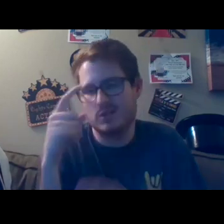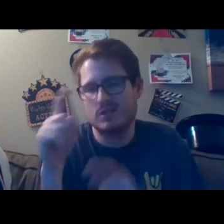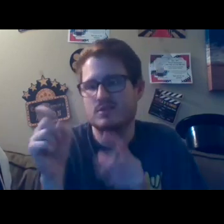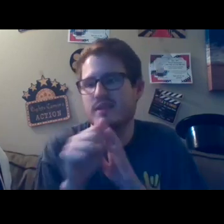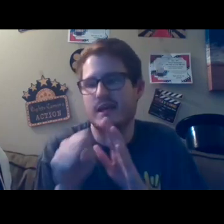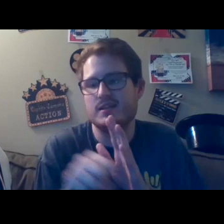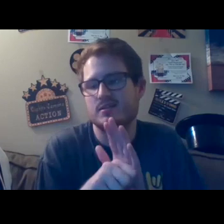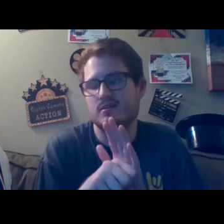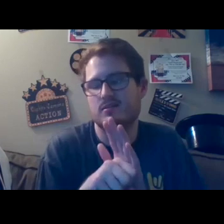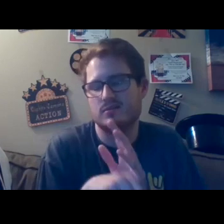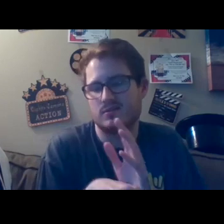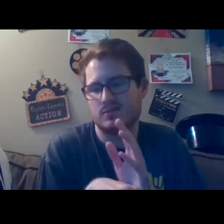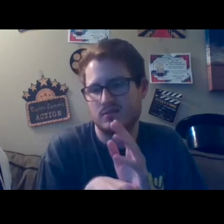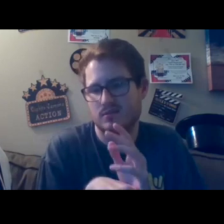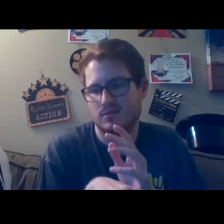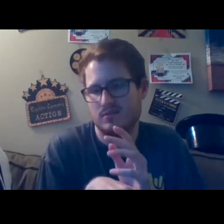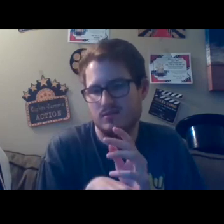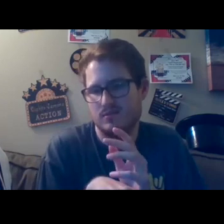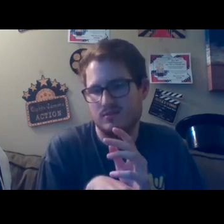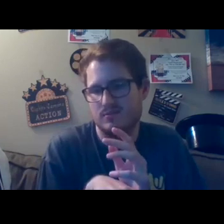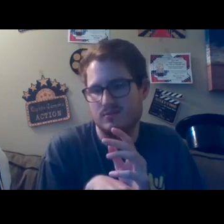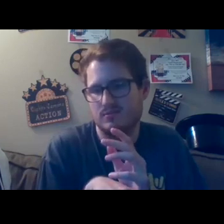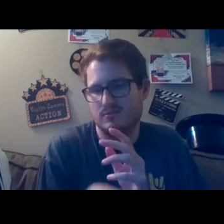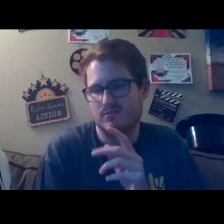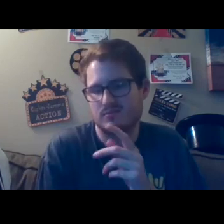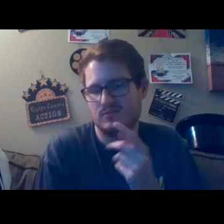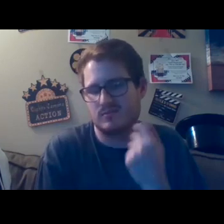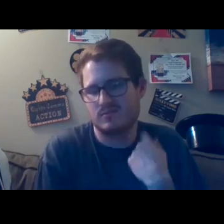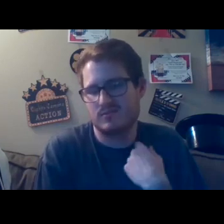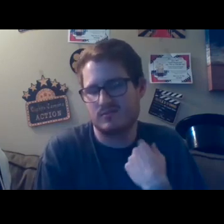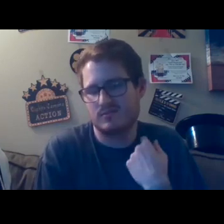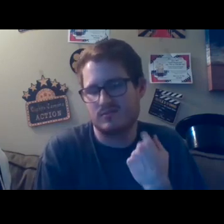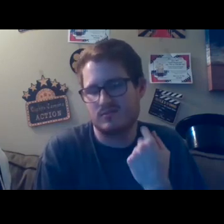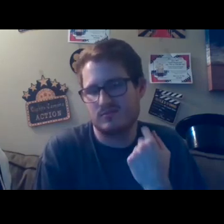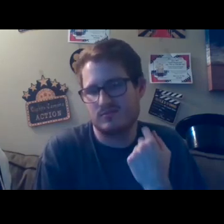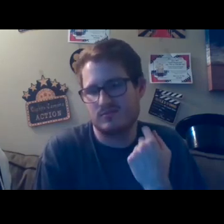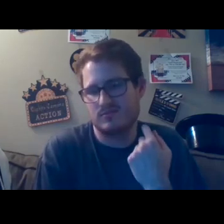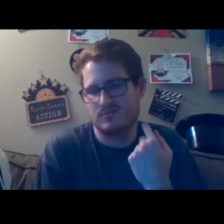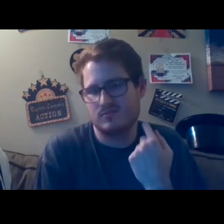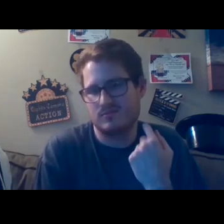Yeah, I got a second-place once in the whole state.